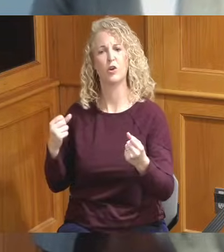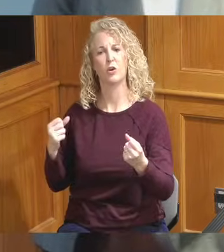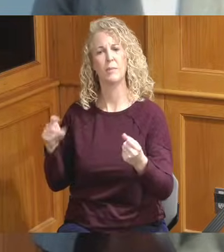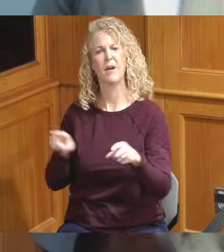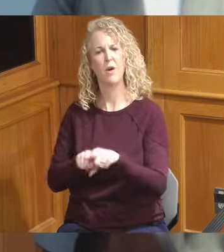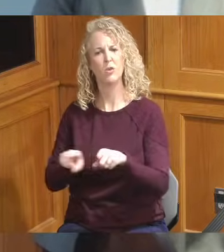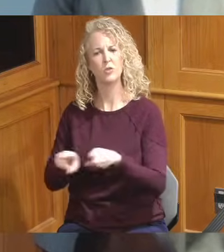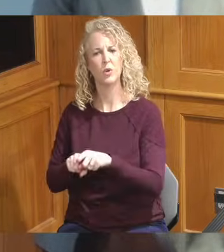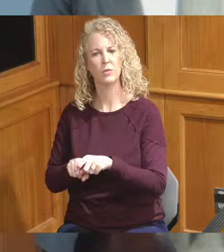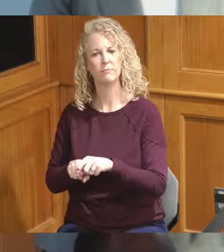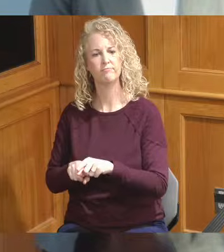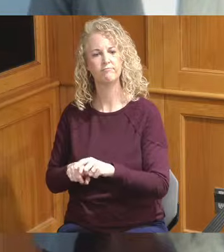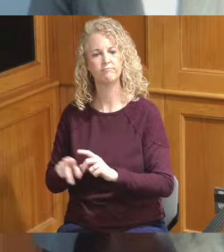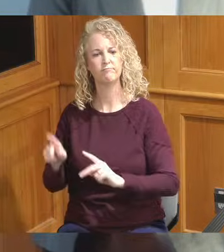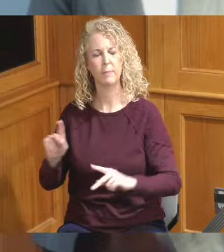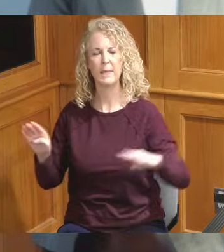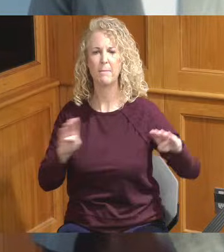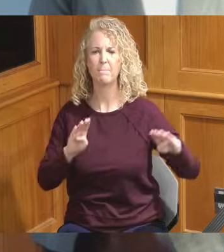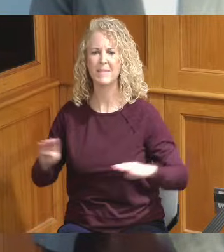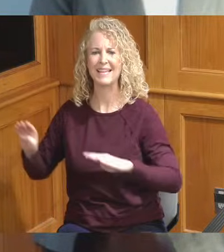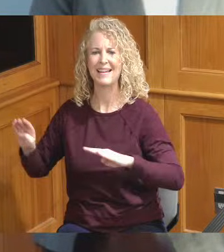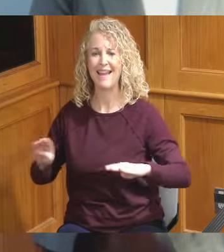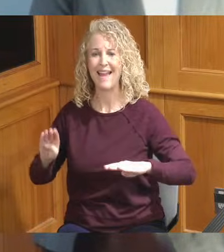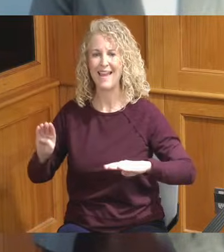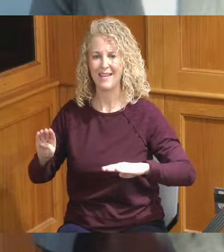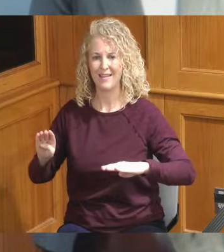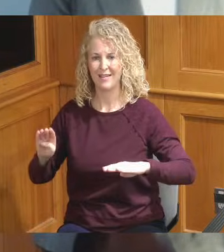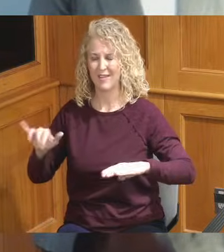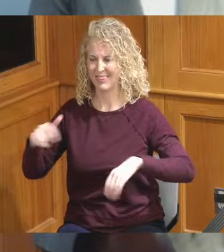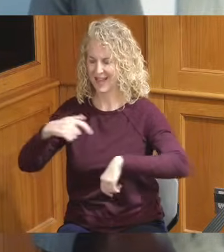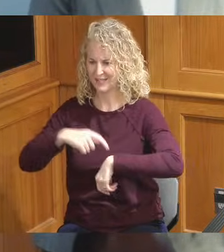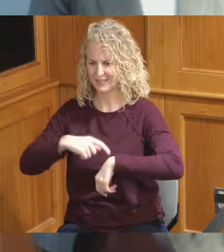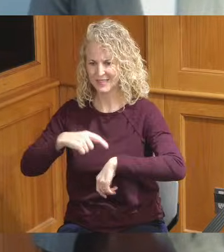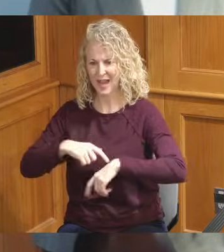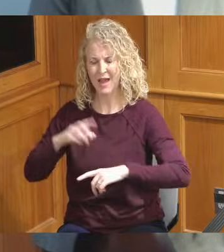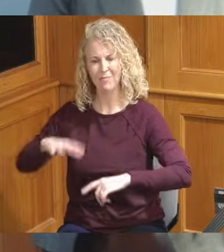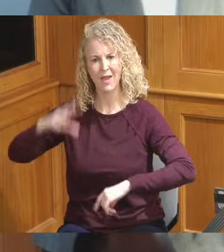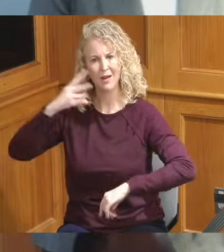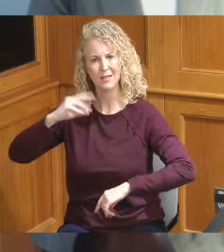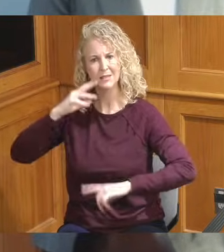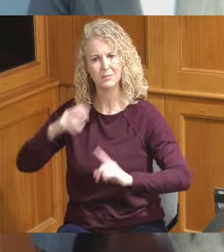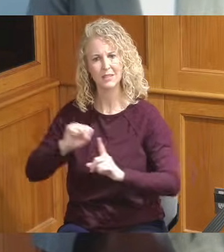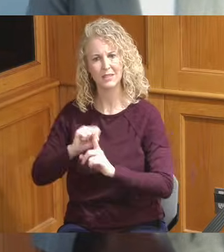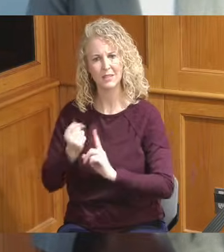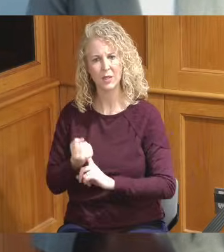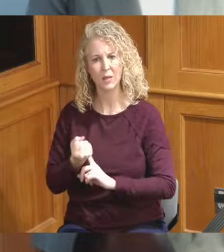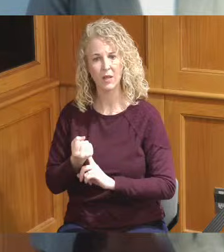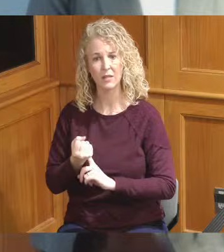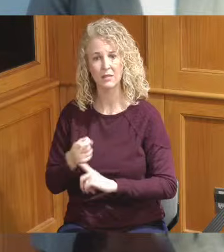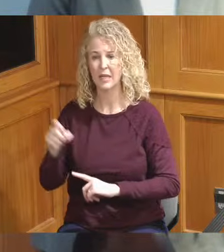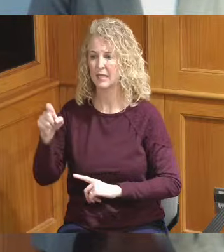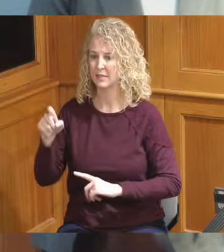which people conducted themselves at those times that they needed to be respected and honored for